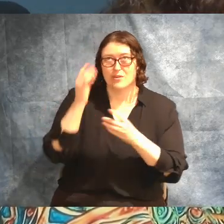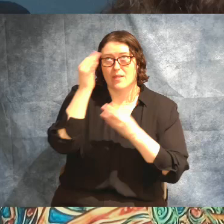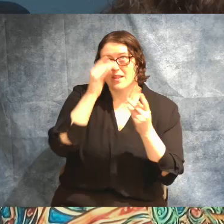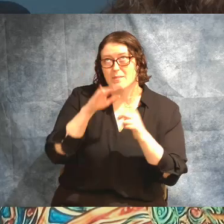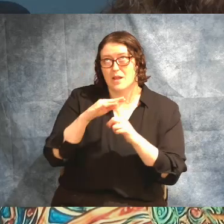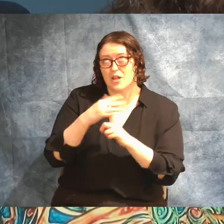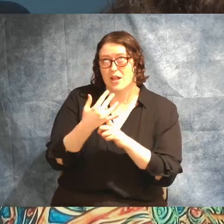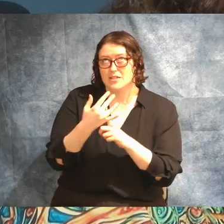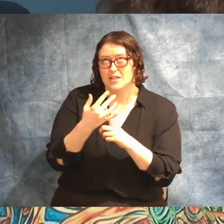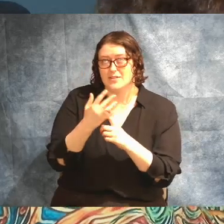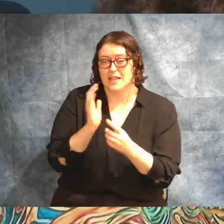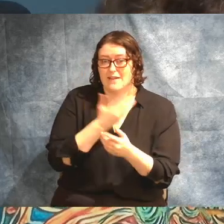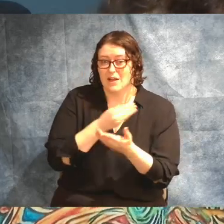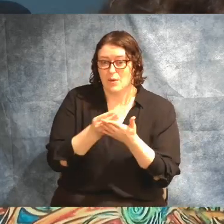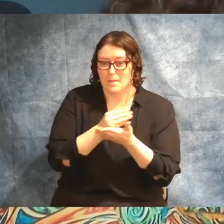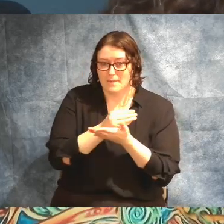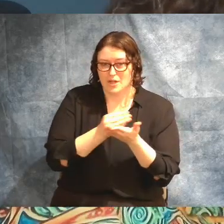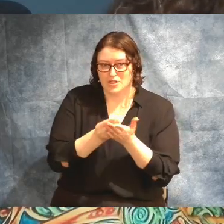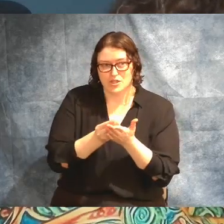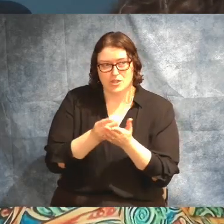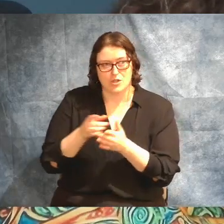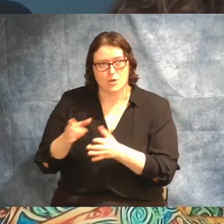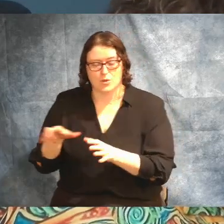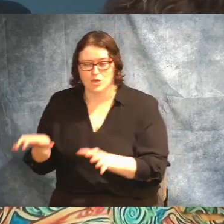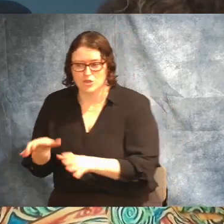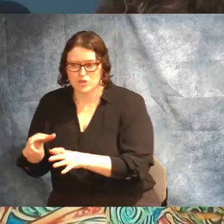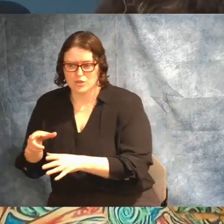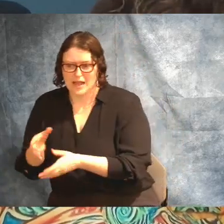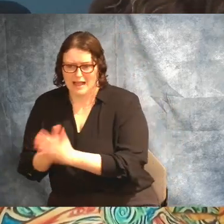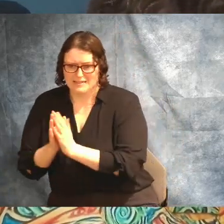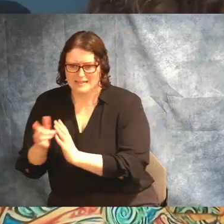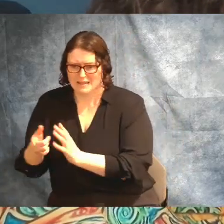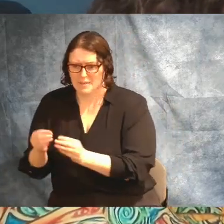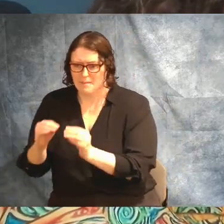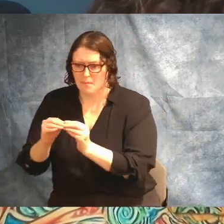more than we ask people who get million-dollar grants from us because they've got to go to